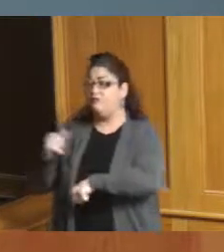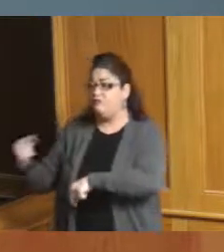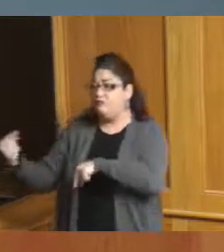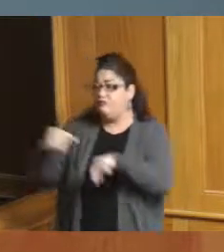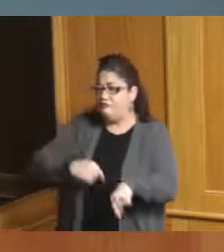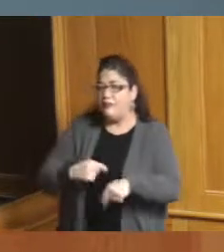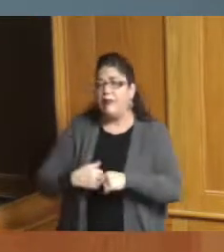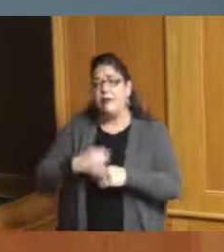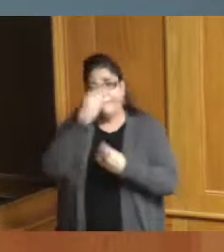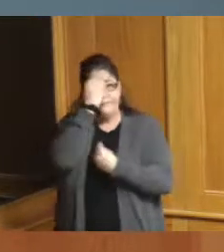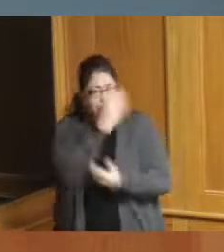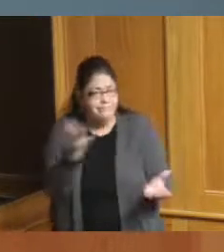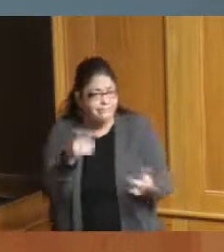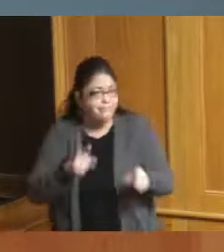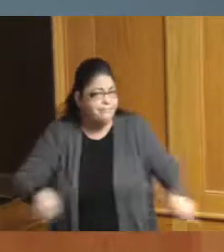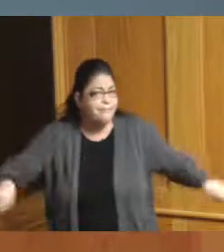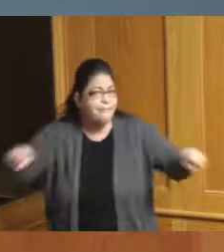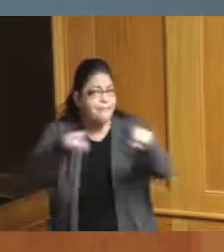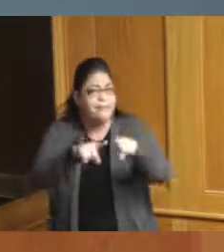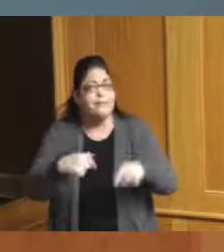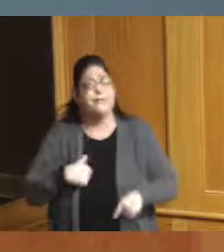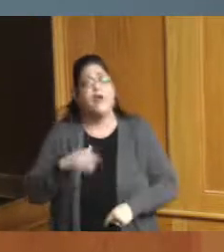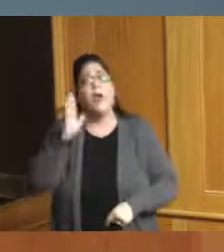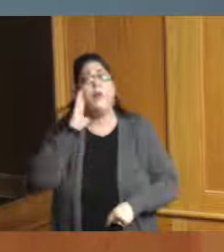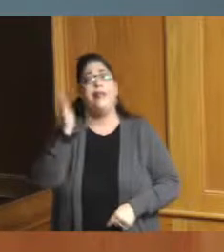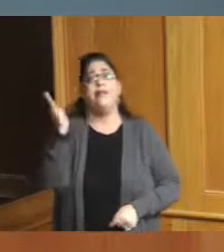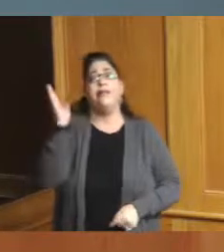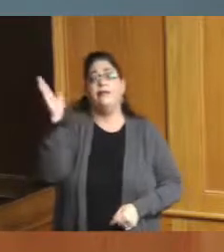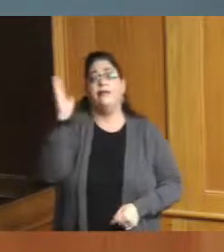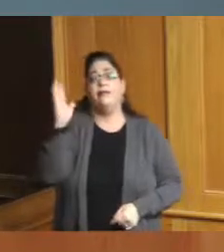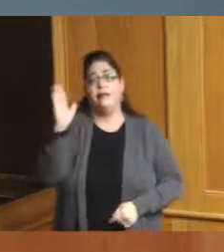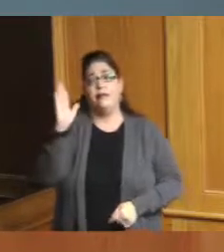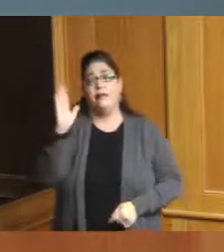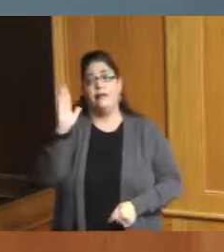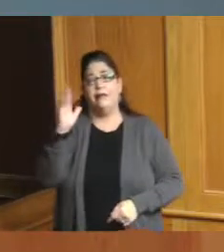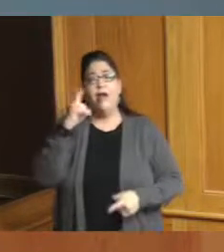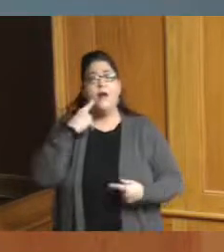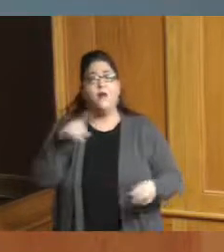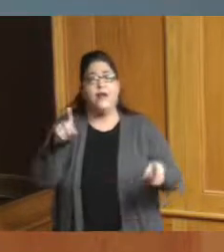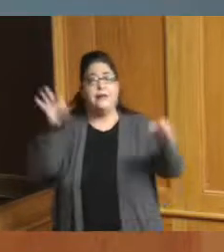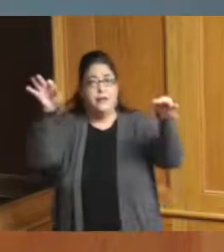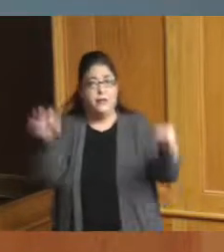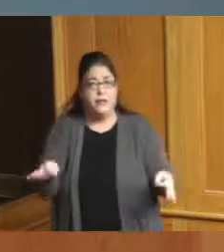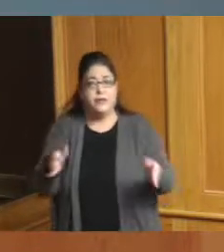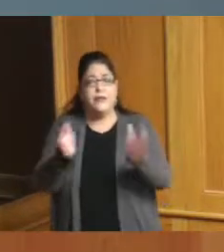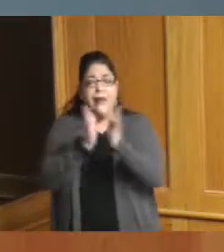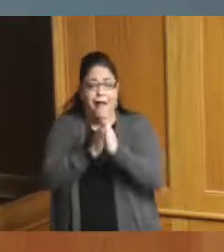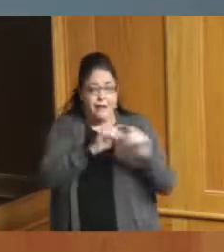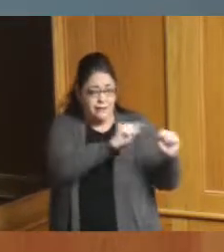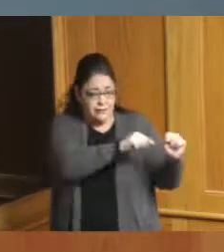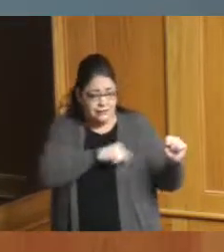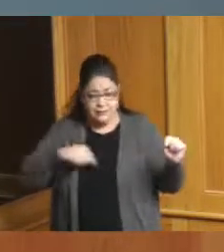to know today I will be presenting a resolution and ask my colleagues to join in and declaring